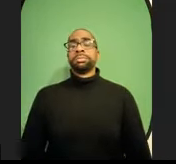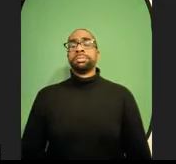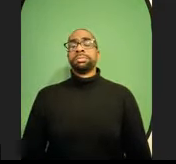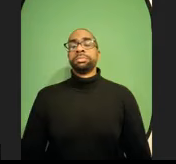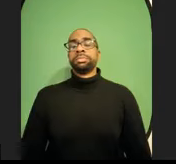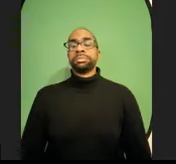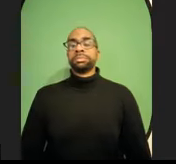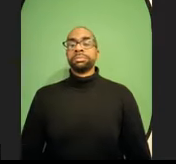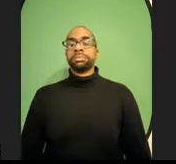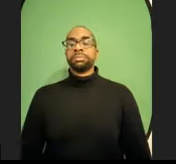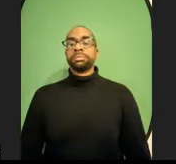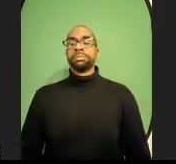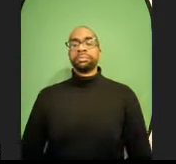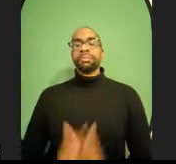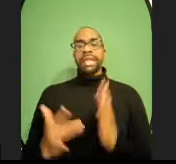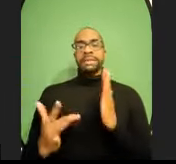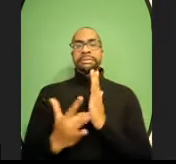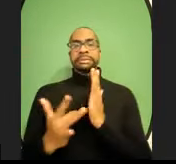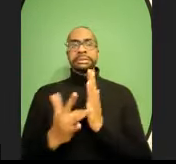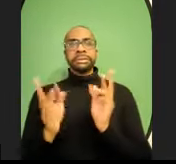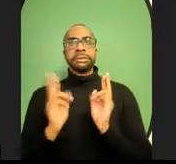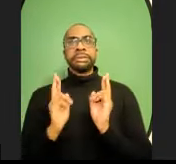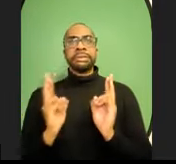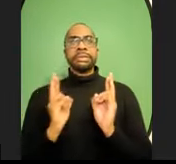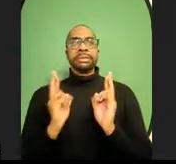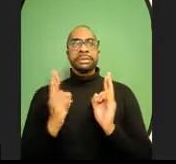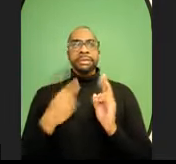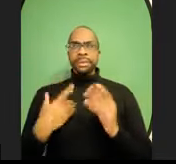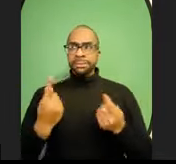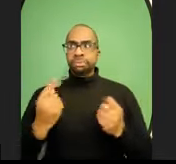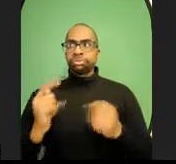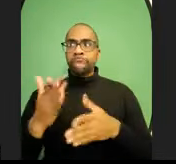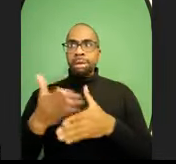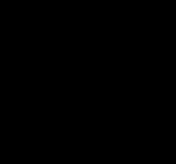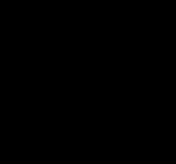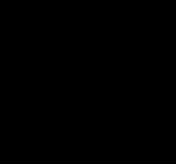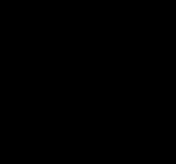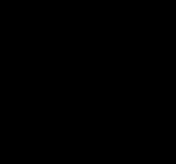And so, I mean And so I went to tech so I went to technology willing.